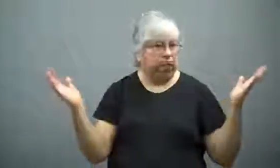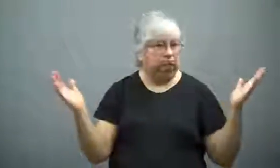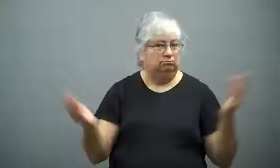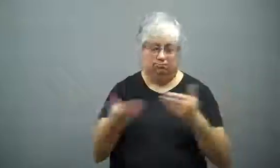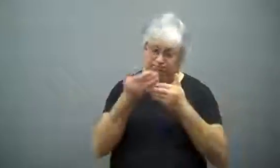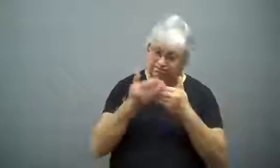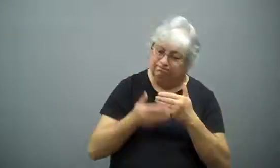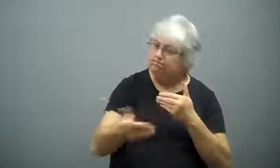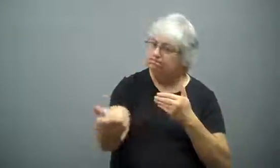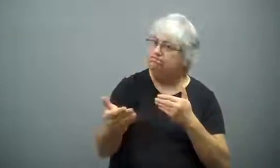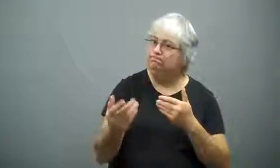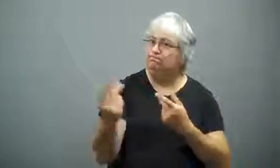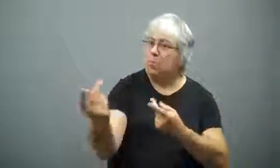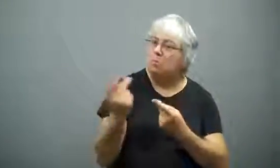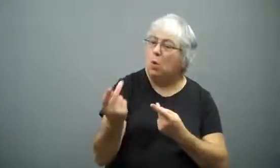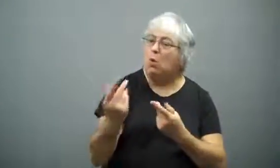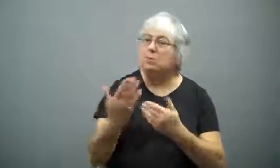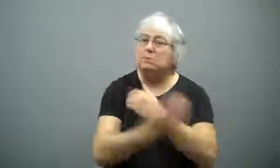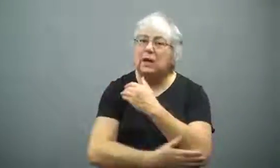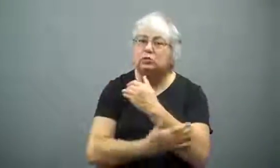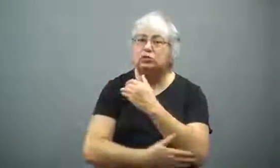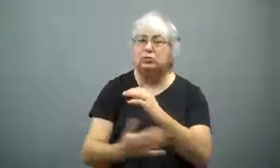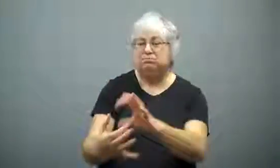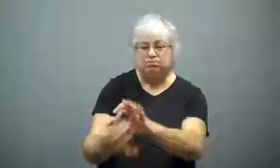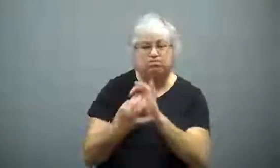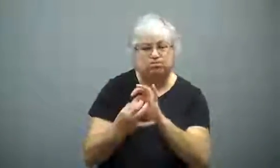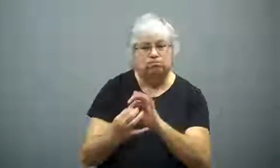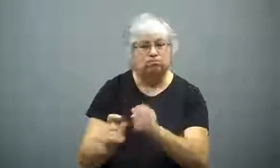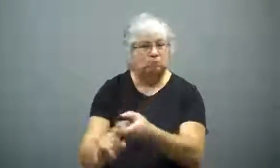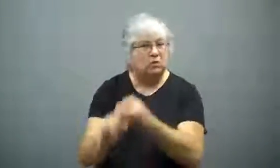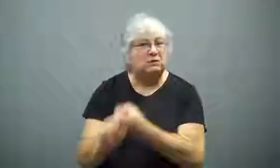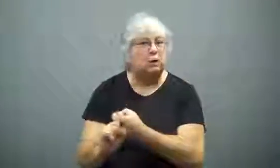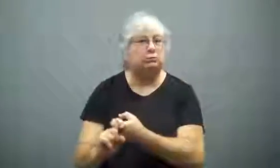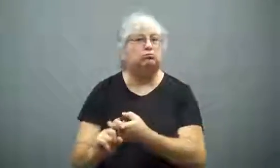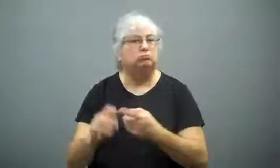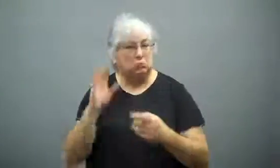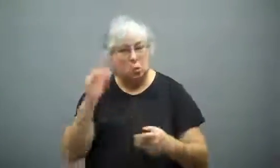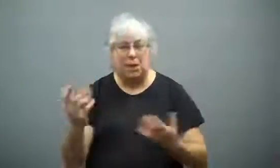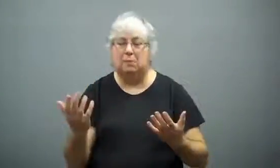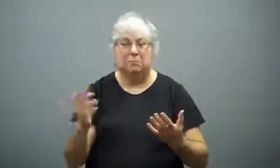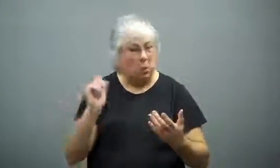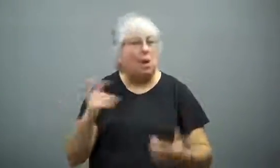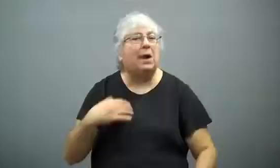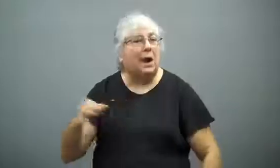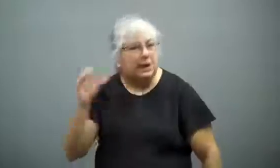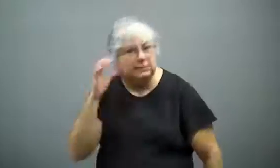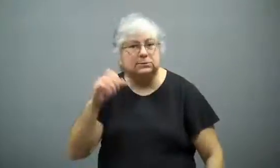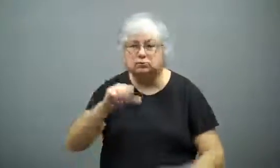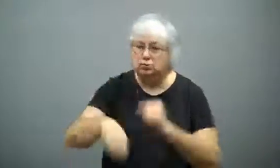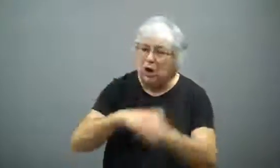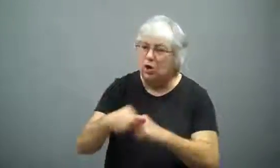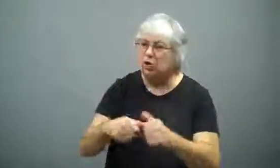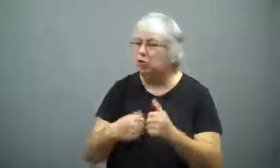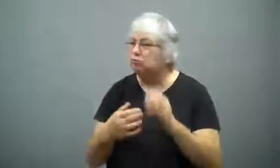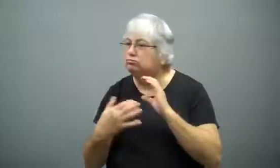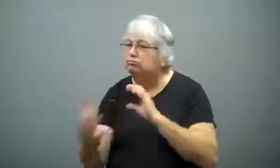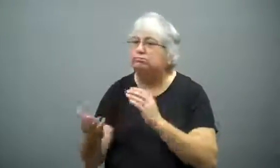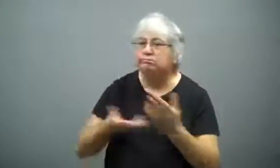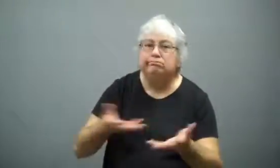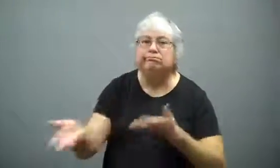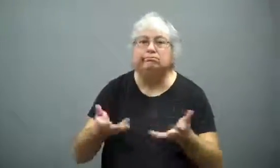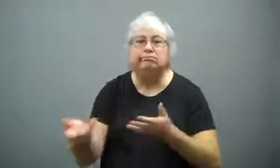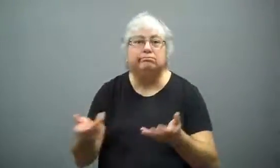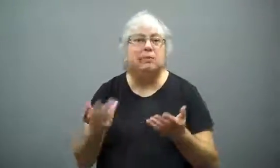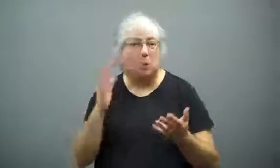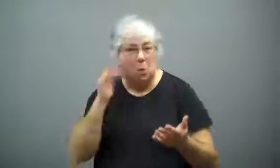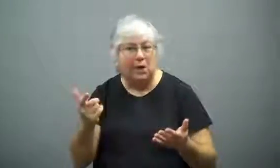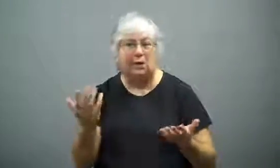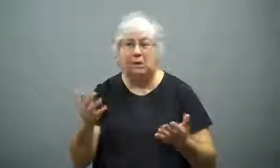He looked forward to friendship between the two countries.